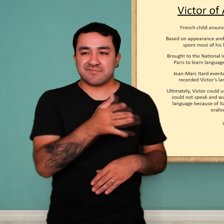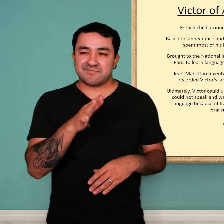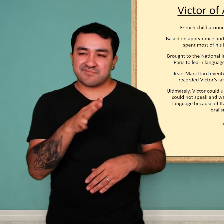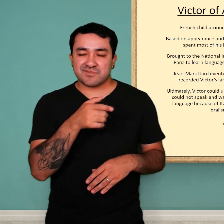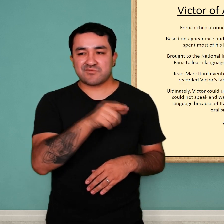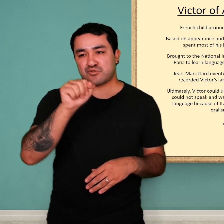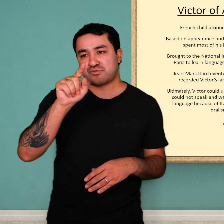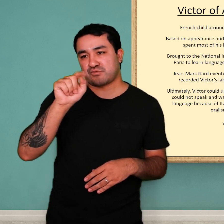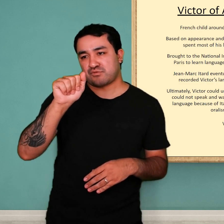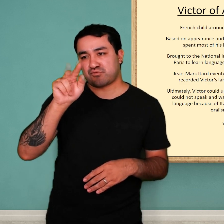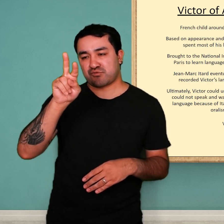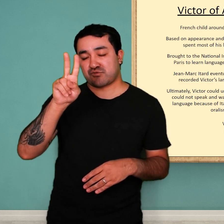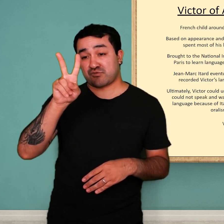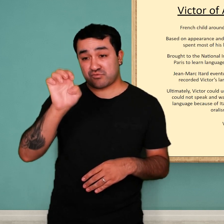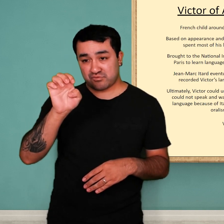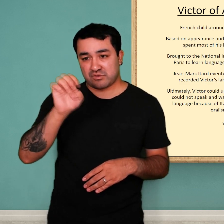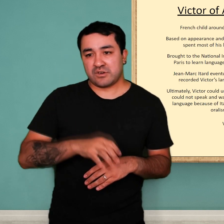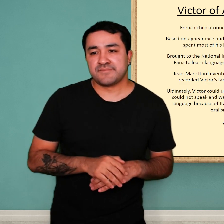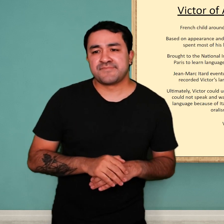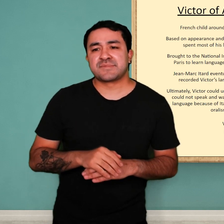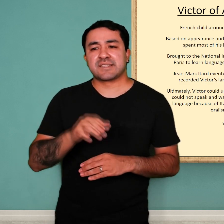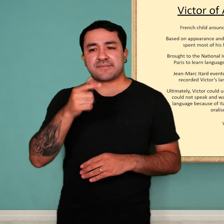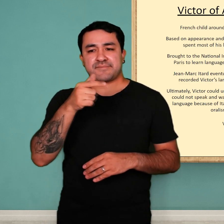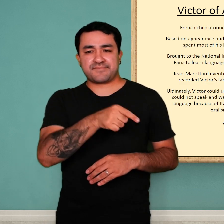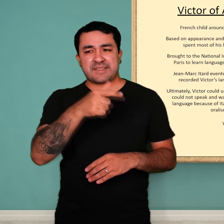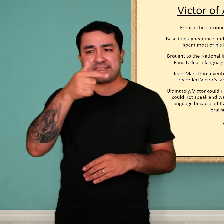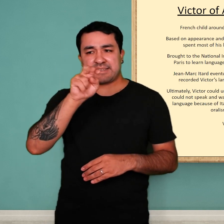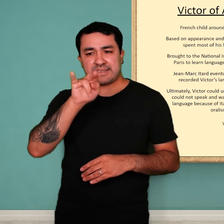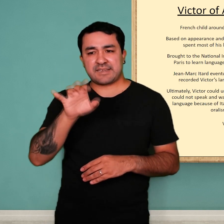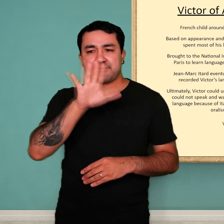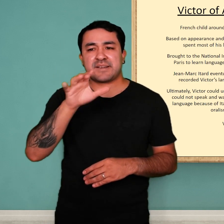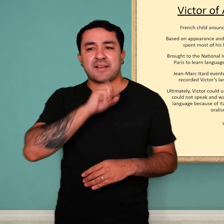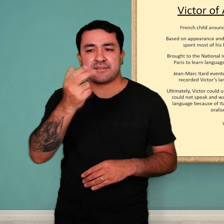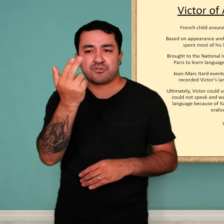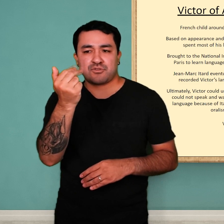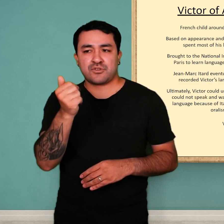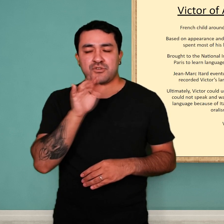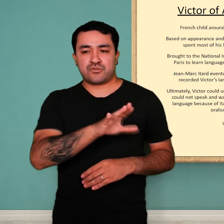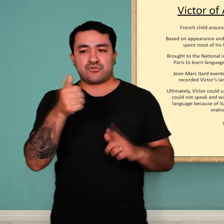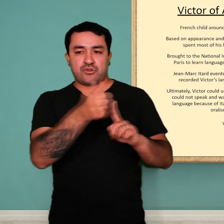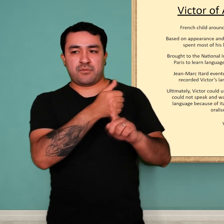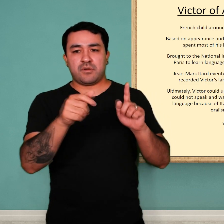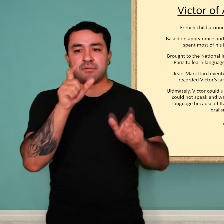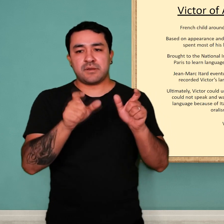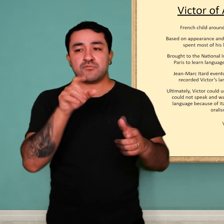Genie was a victim of abuse; at approximately 20 months, her father immobilized her in a locked